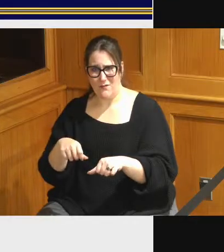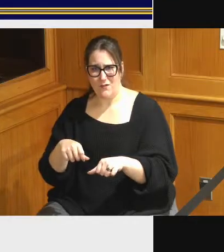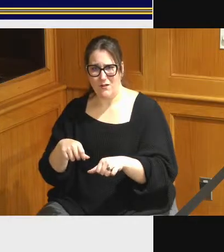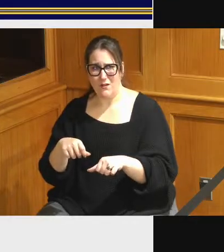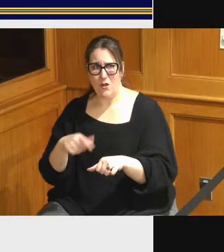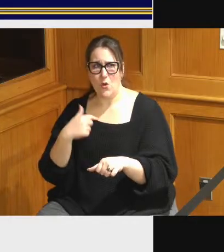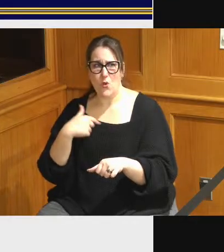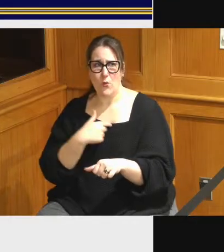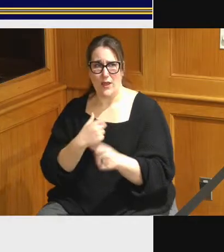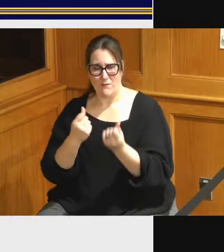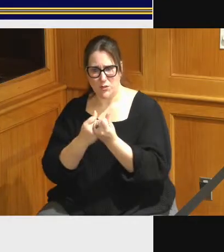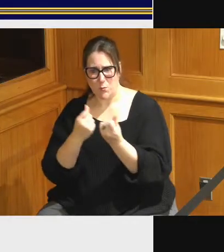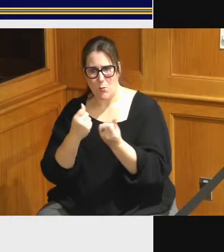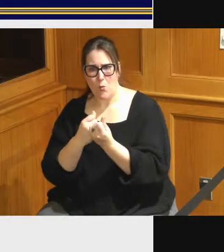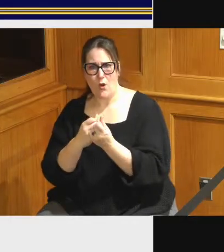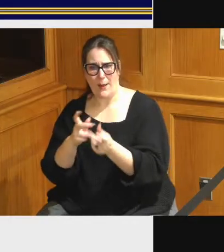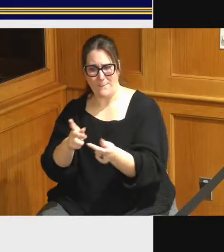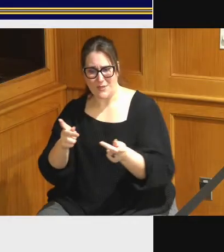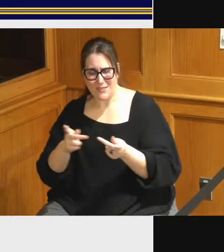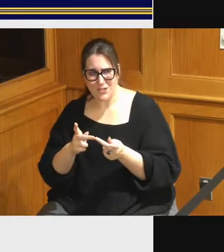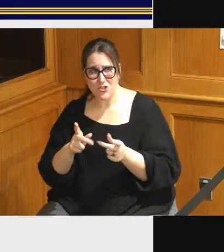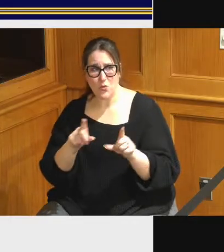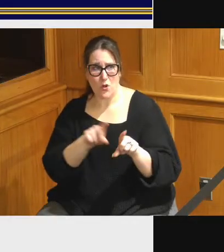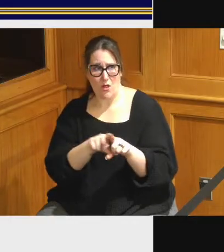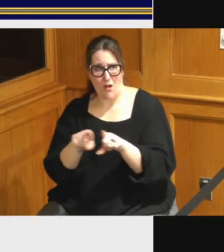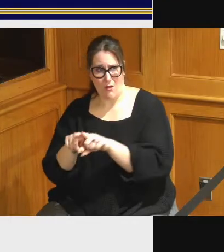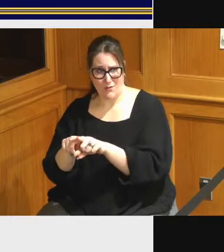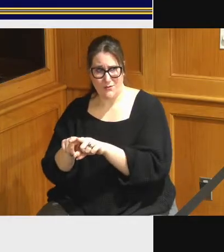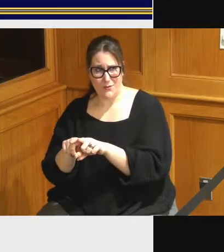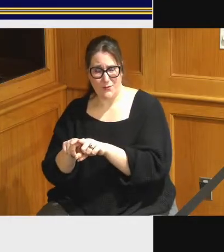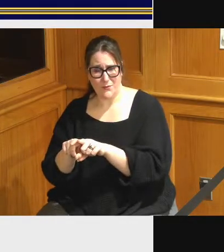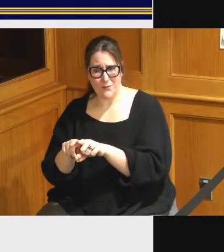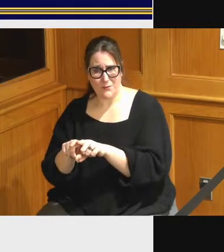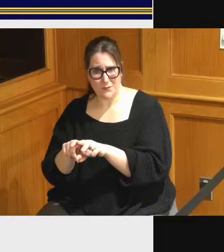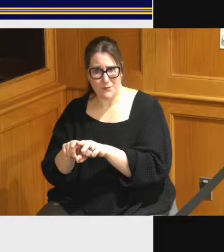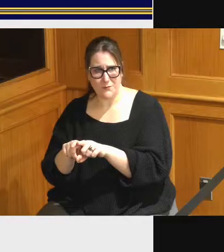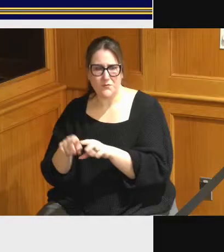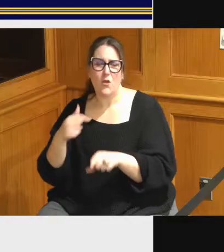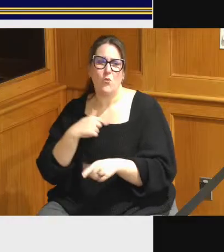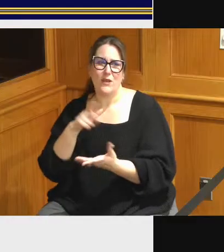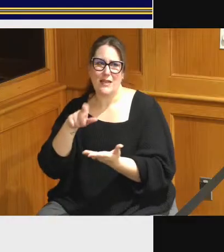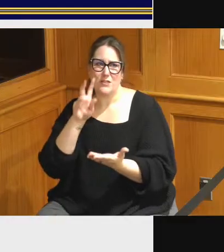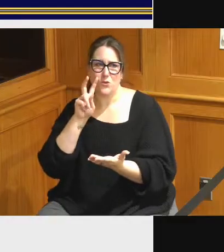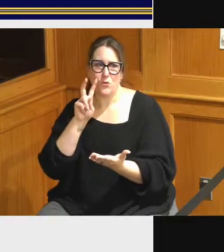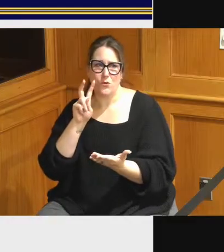Supporting positions will also be and this is what we want to look at for meeting our target